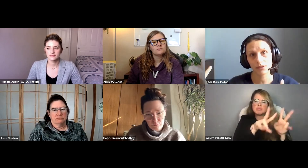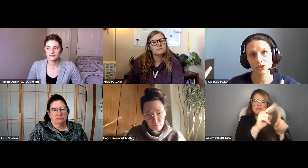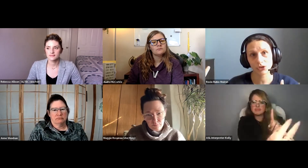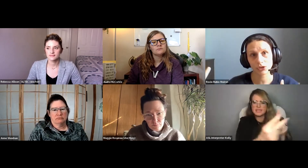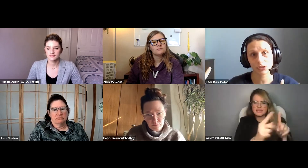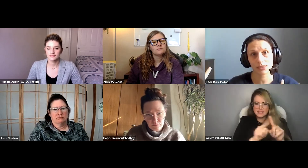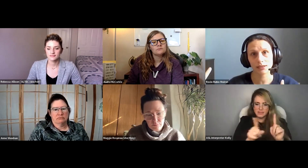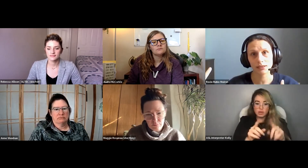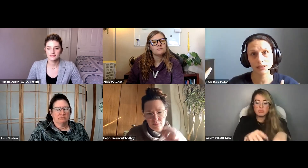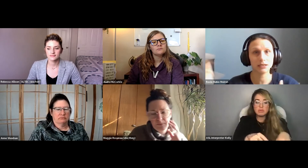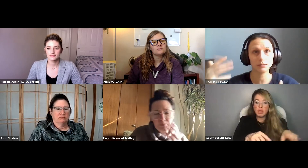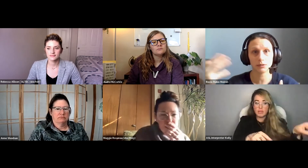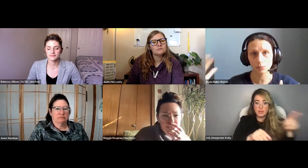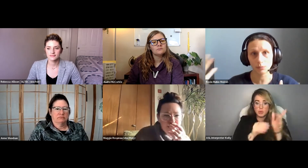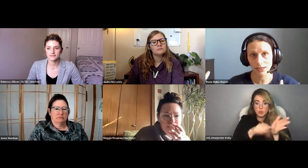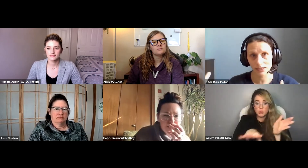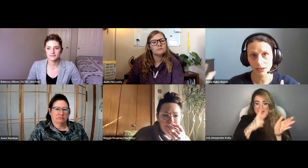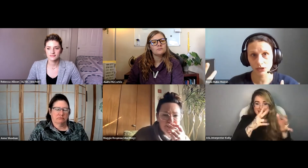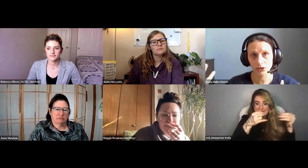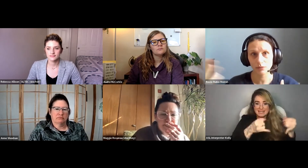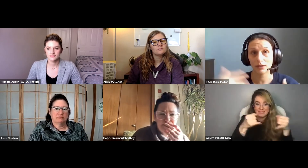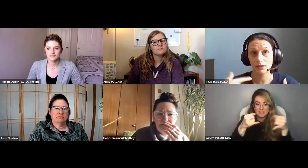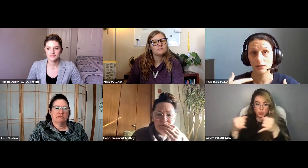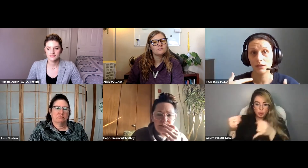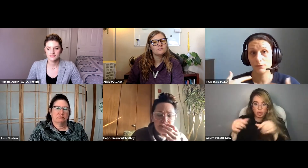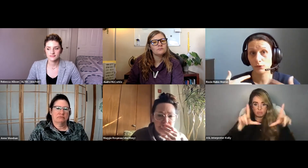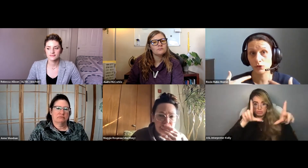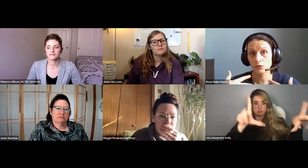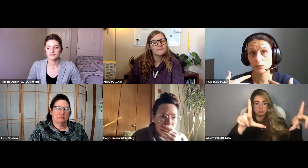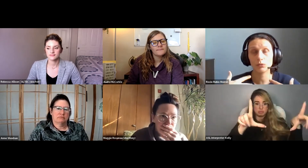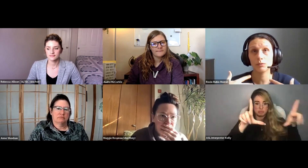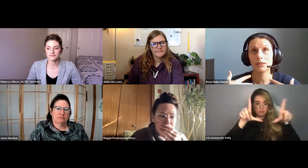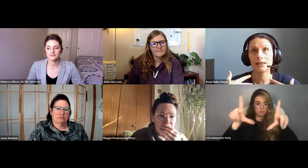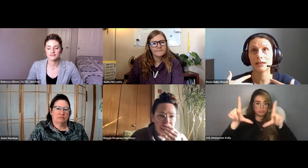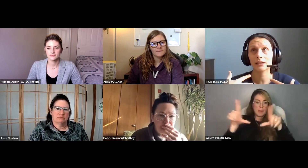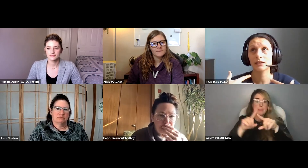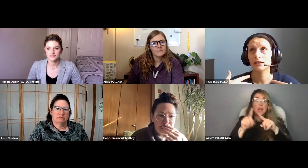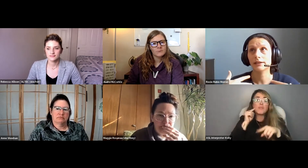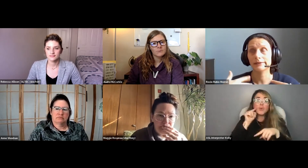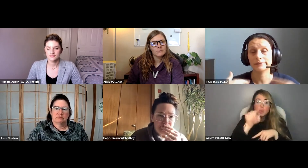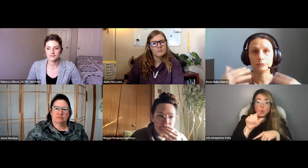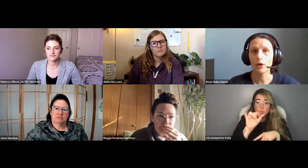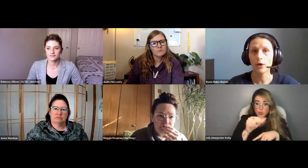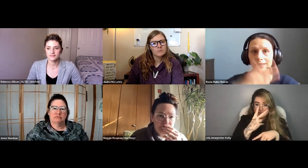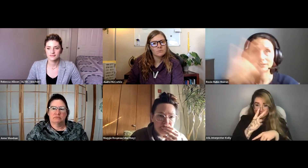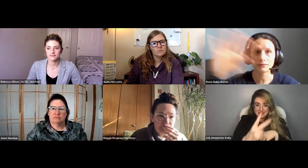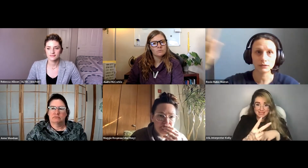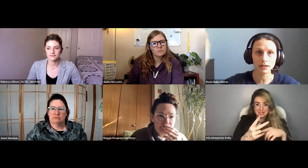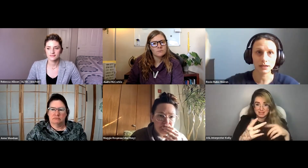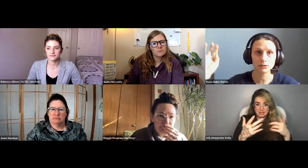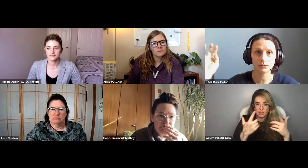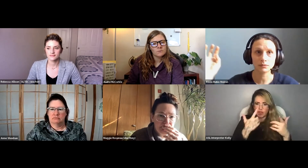it's just an individual presentation but for you it would be like walking around the classroom